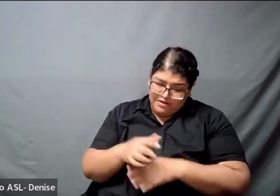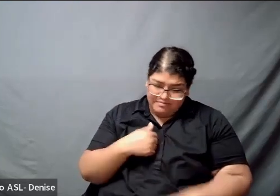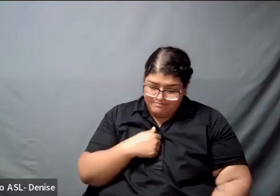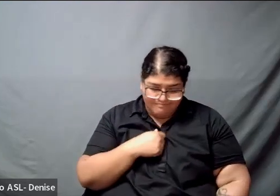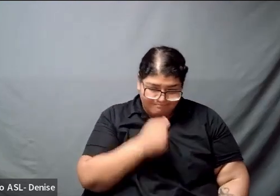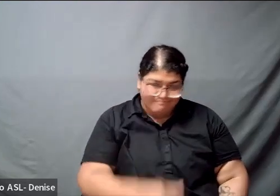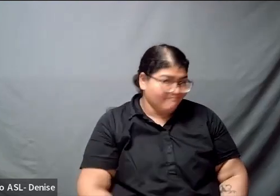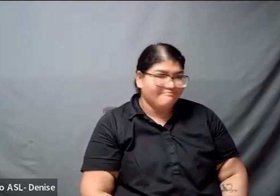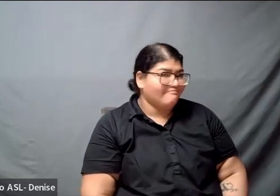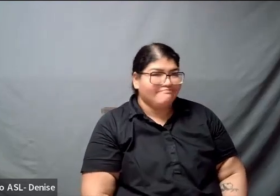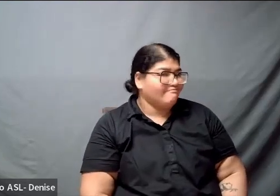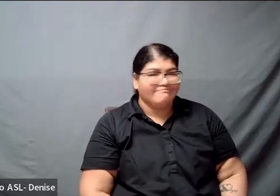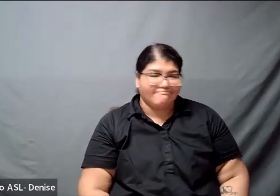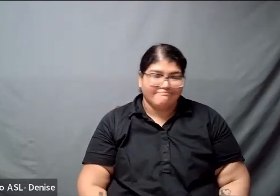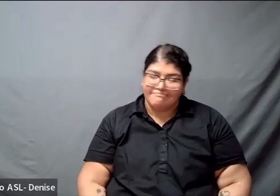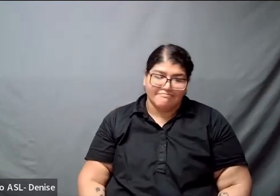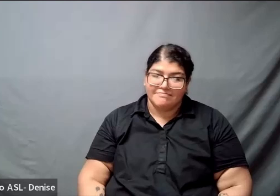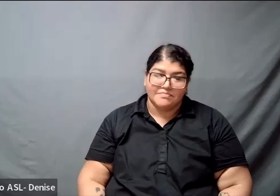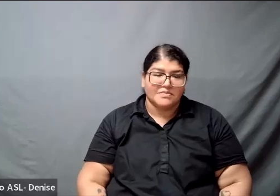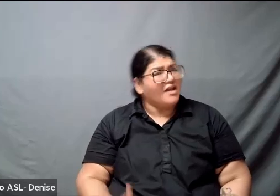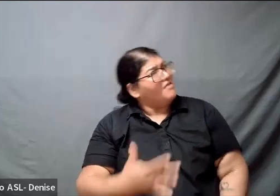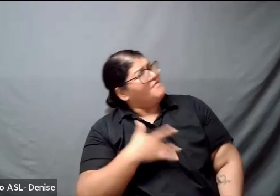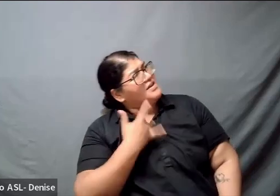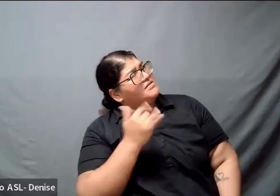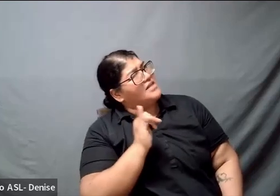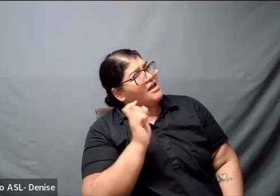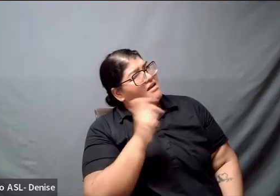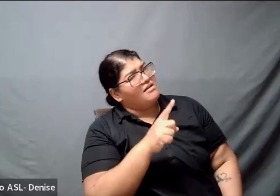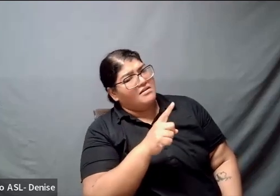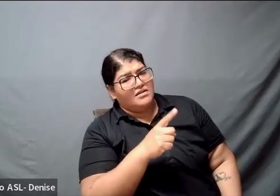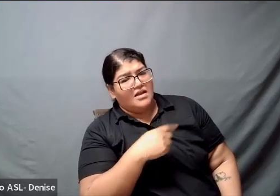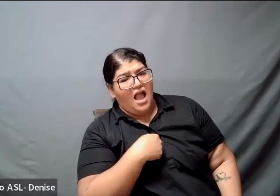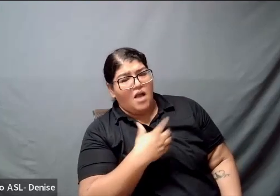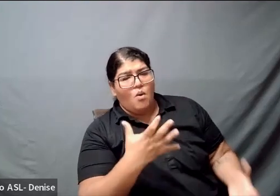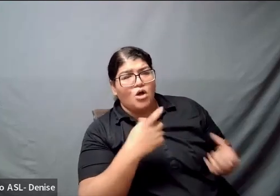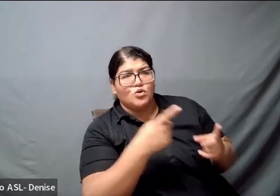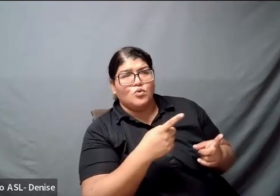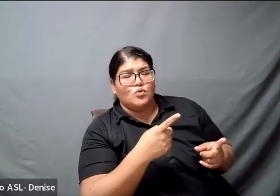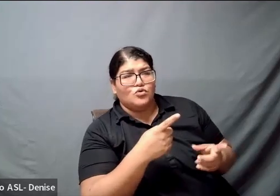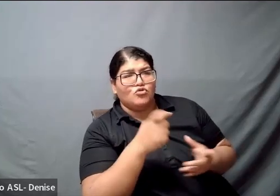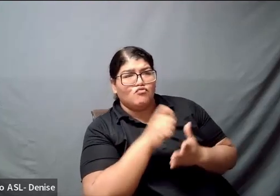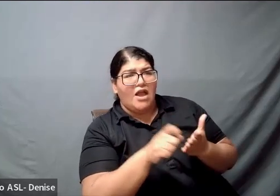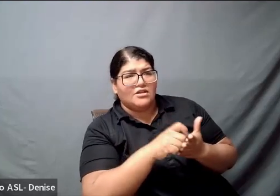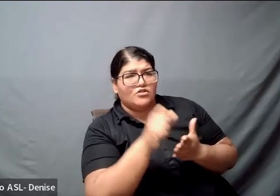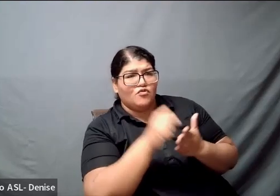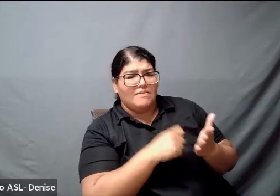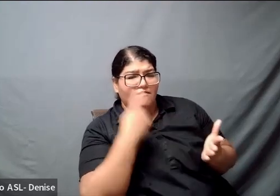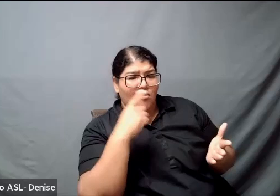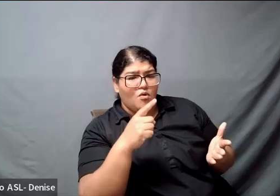I mean that in some way feels like that means I even more want you to be the one to write the script for the queer kid movie that we need.